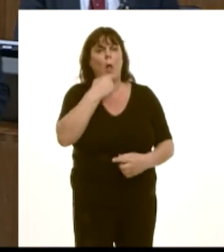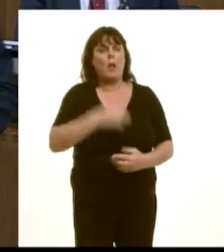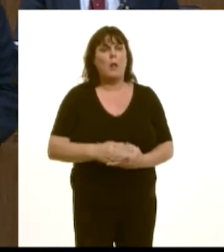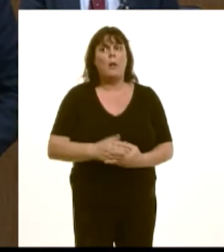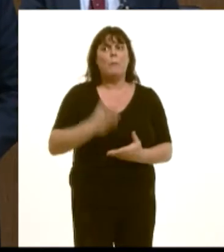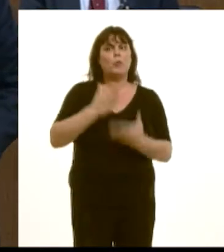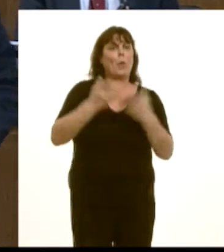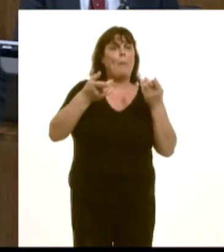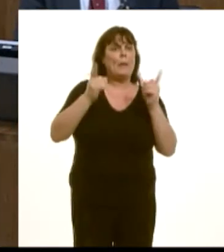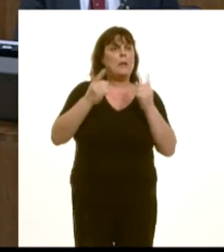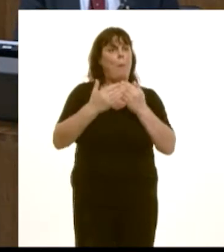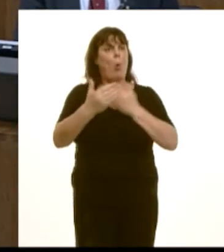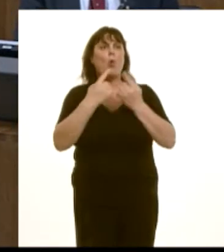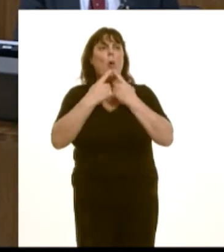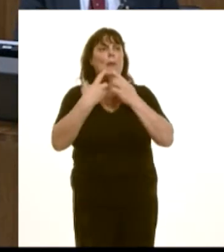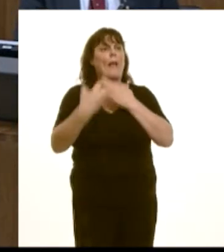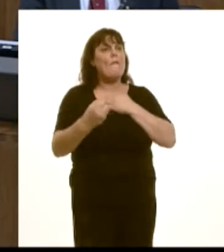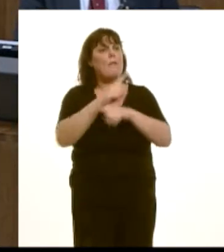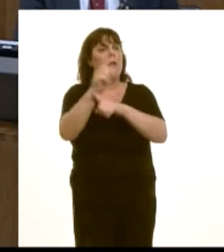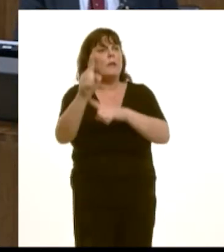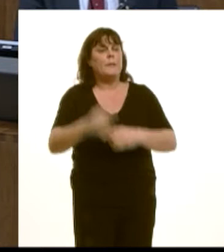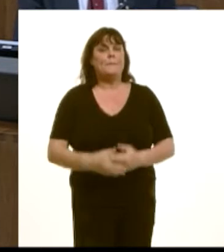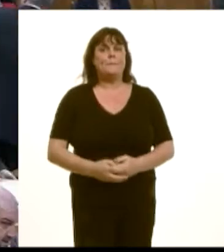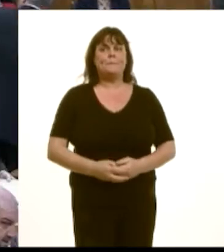will have more to say on the issue in the course of that debate.